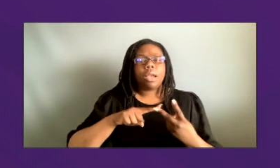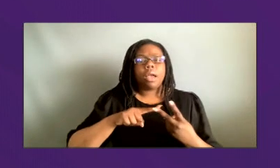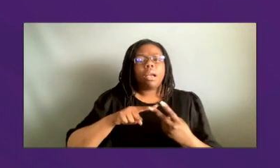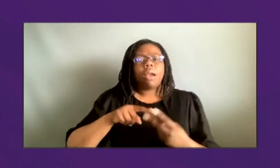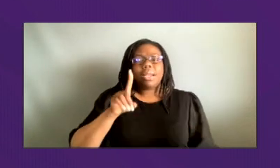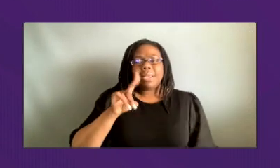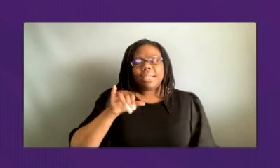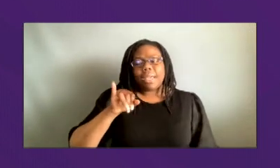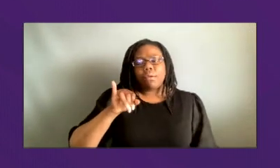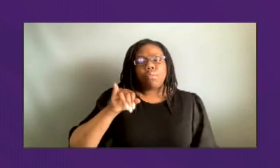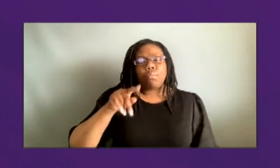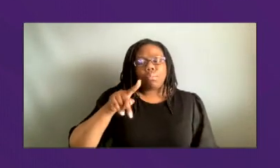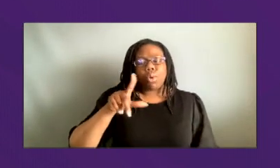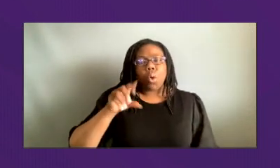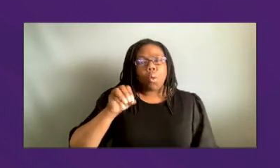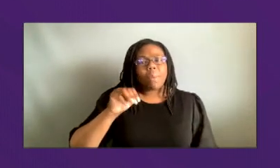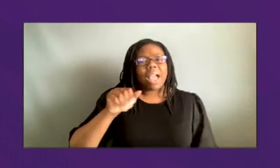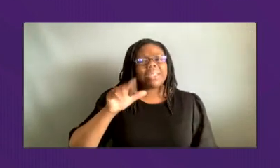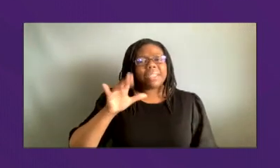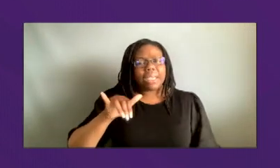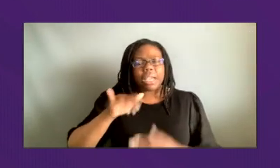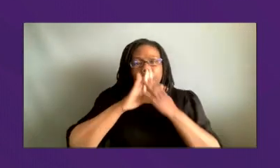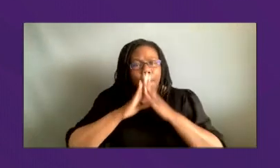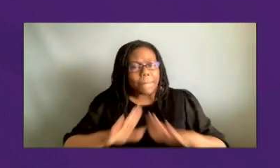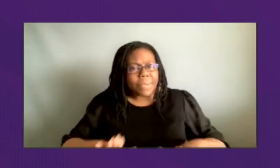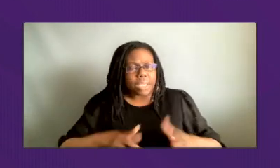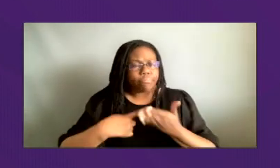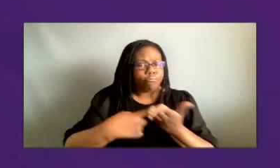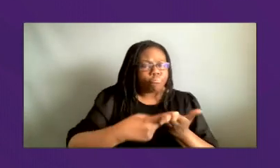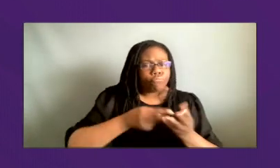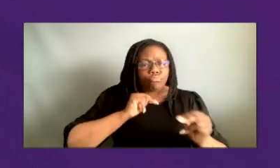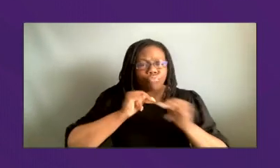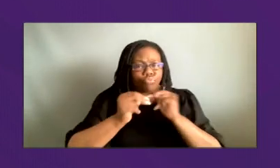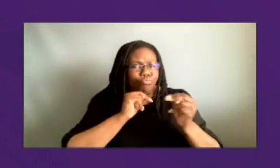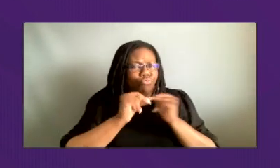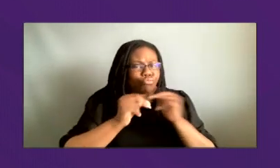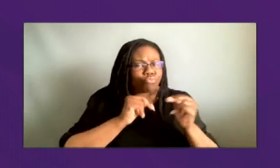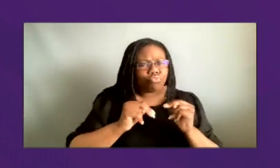Then the way the story is often depicted today, it's a little different to that embellished story